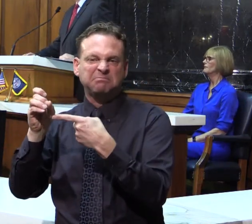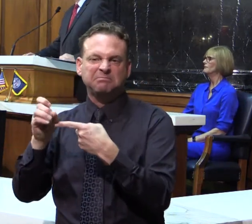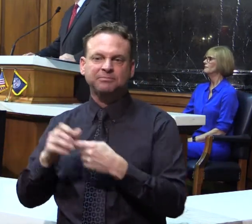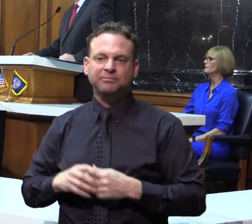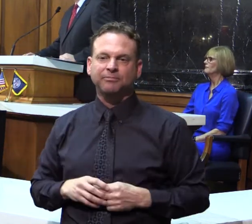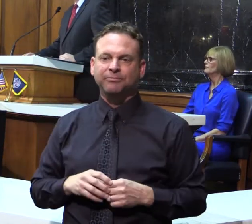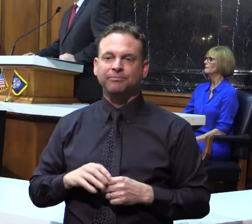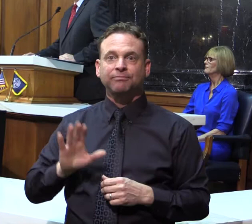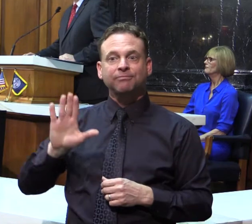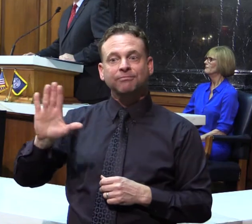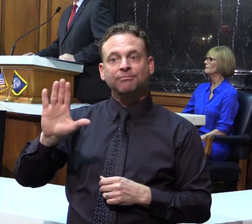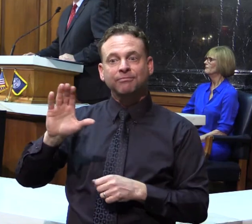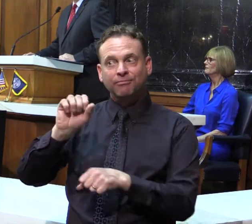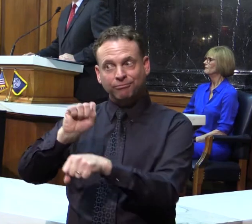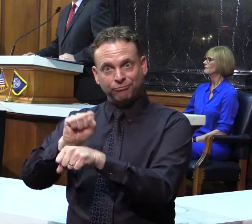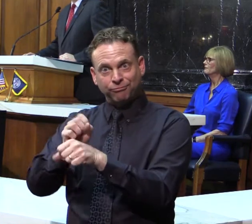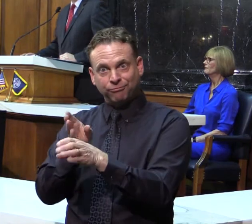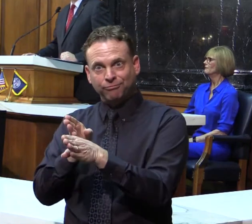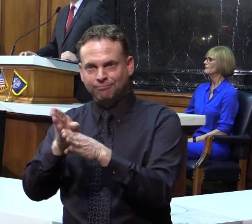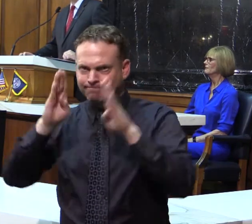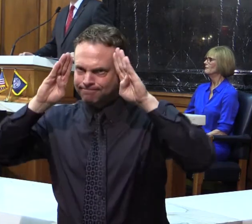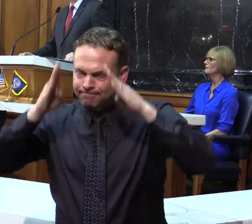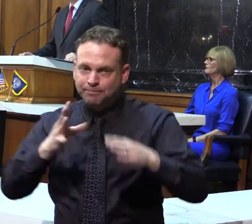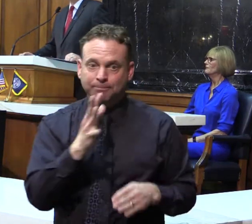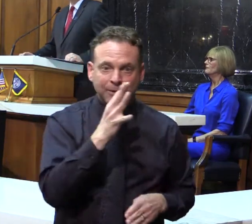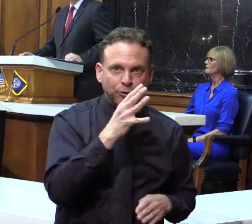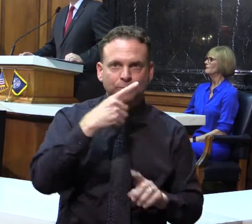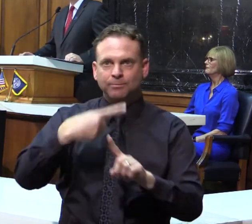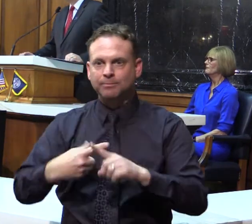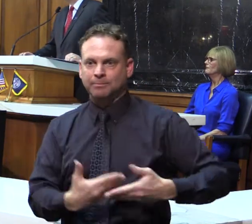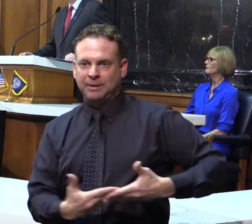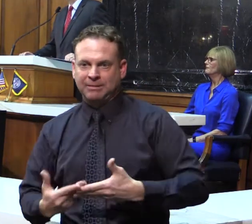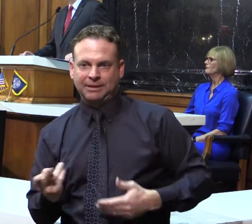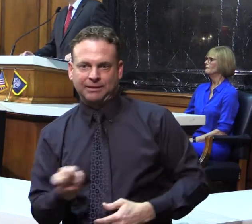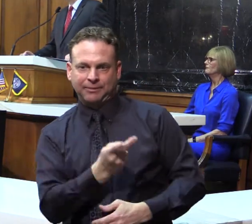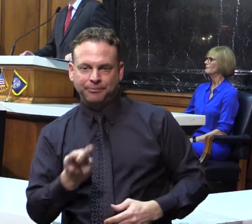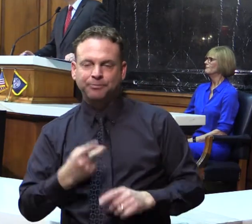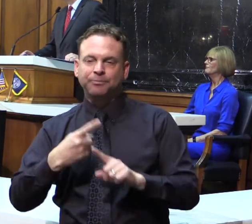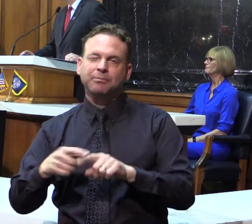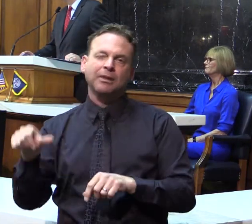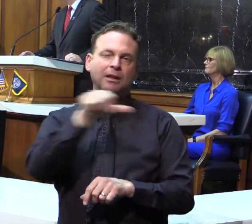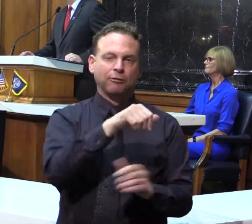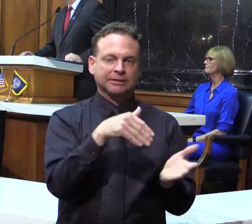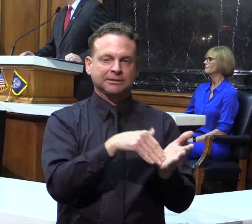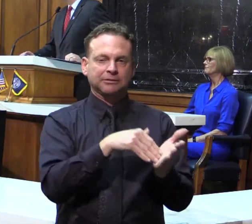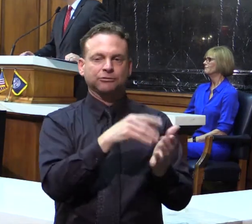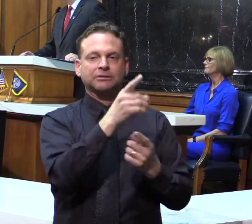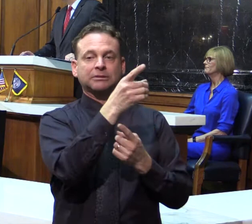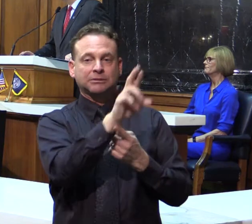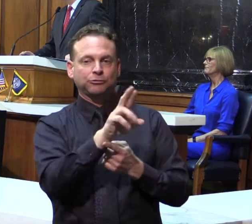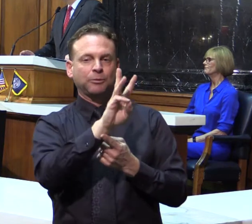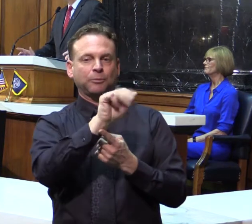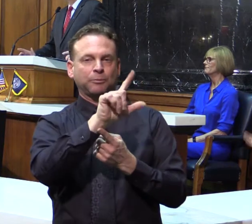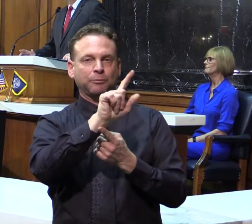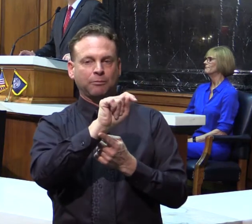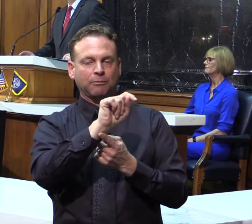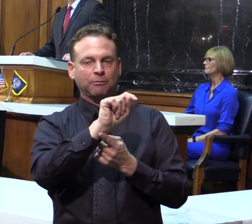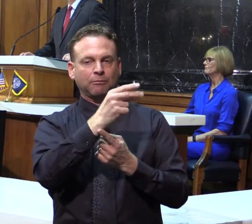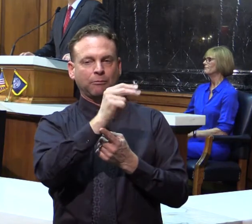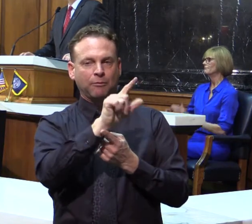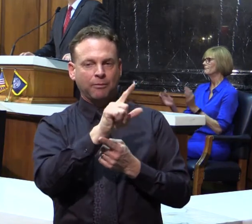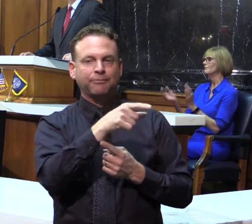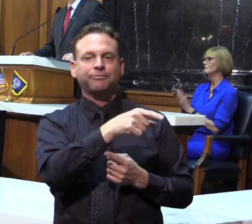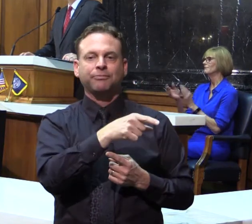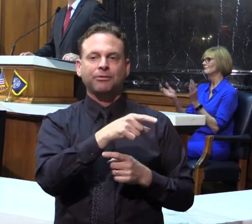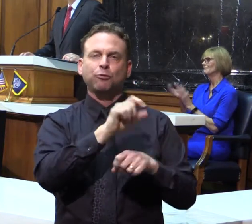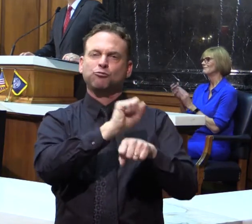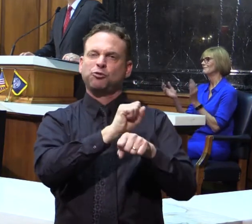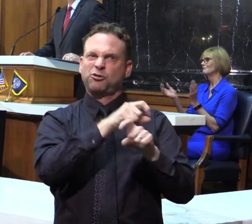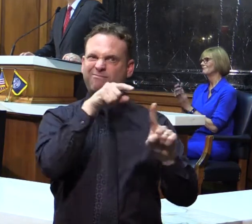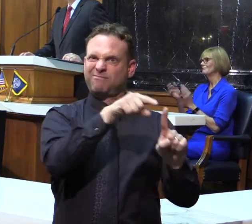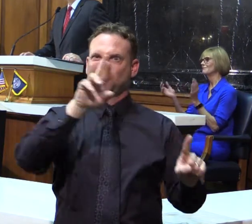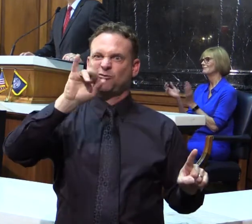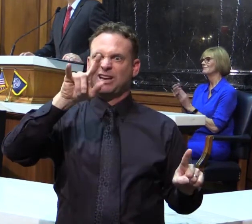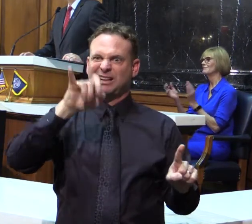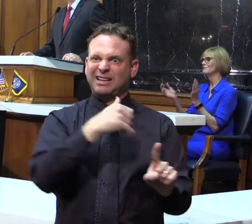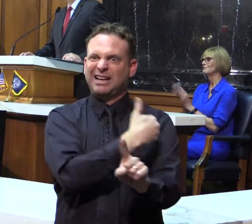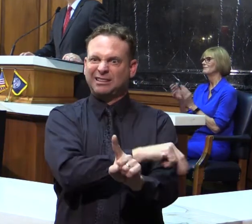still works a shift a week at Riley Hospital for Children in addition to her day job!